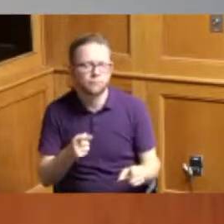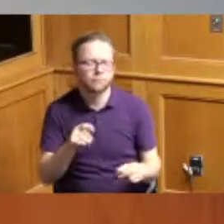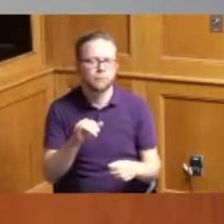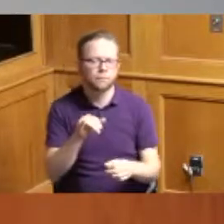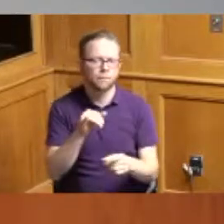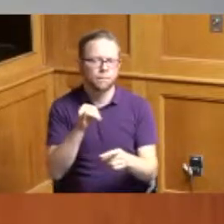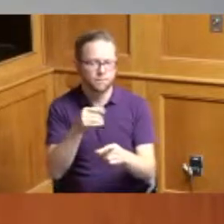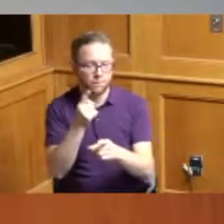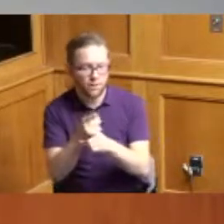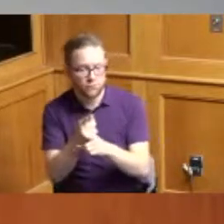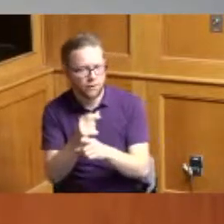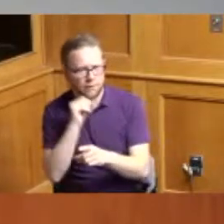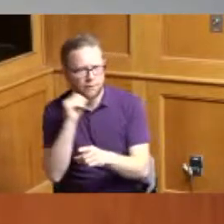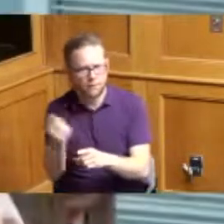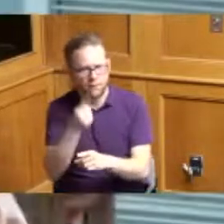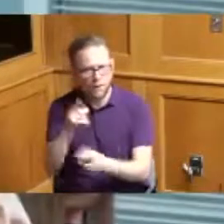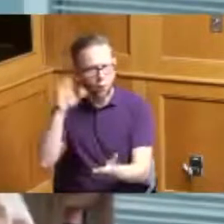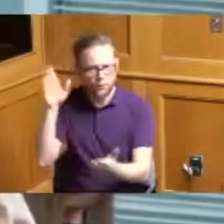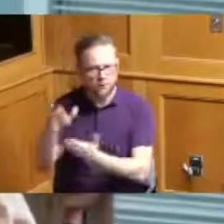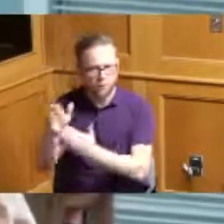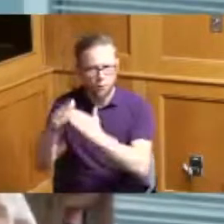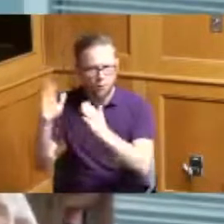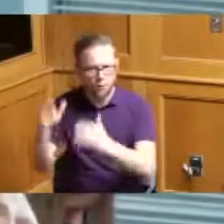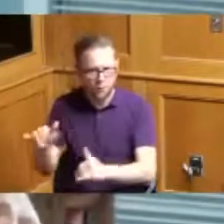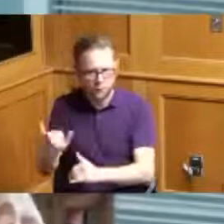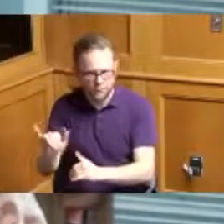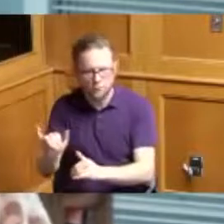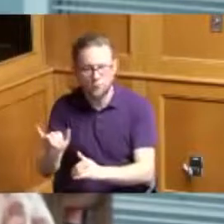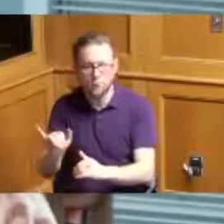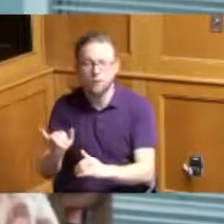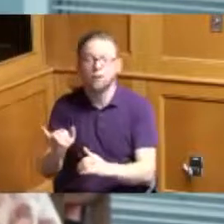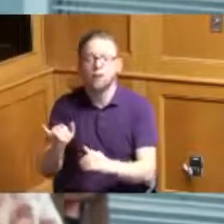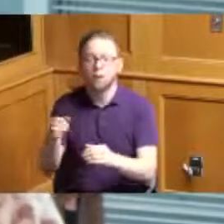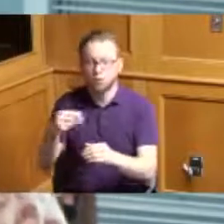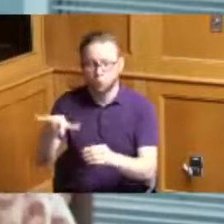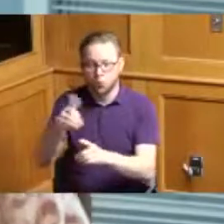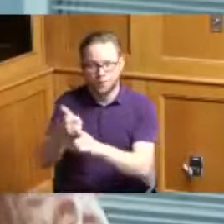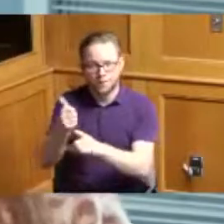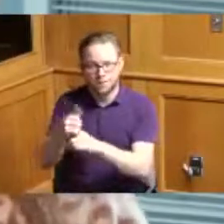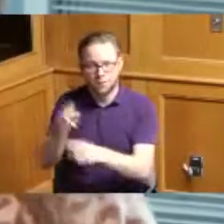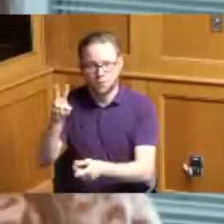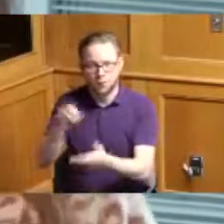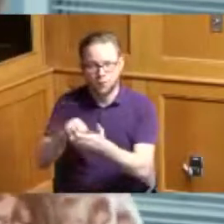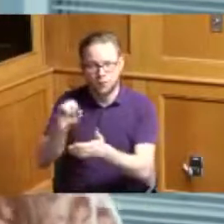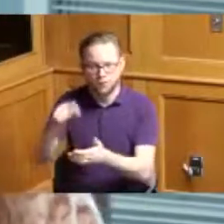a small residential owner like I said a property that is about 2,000 square feet of impervious